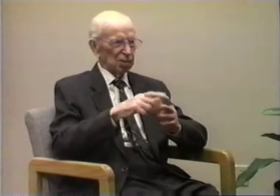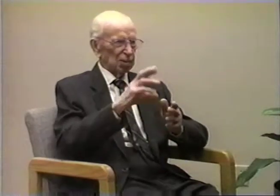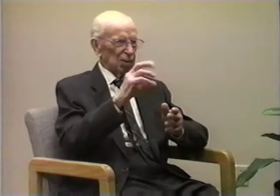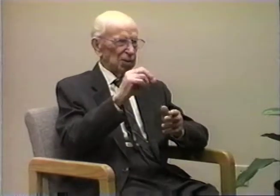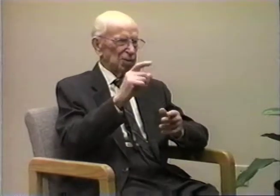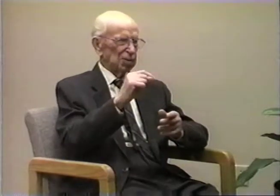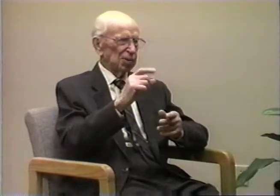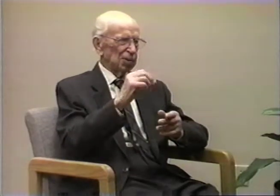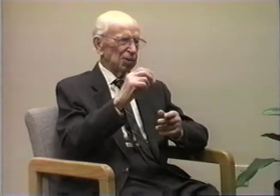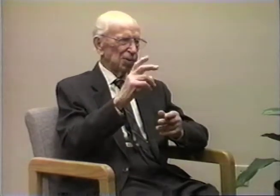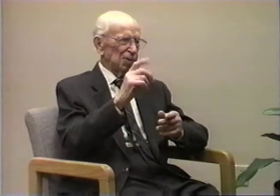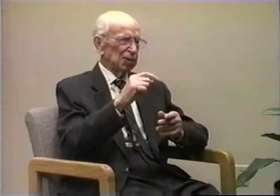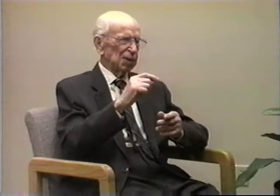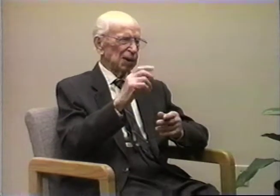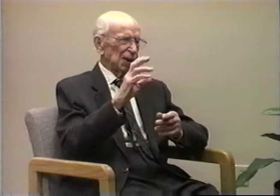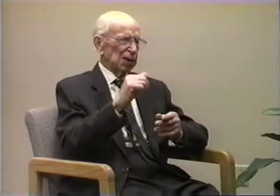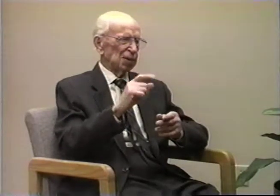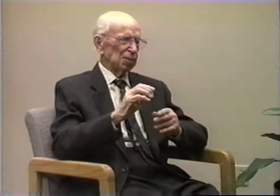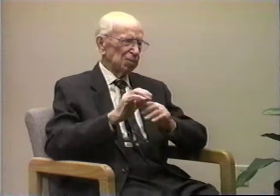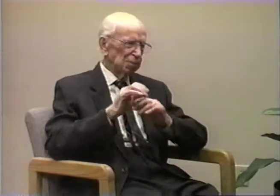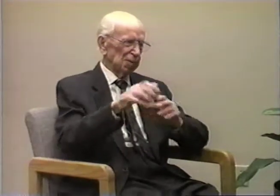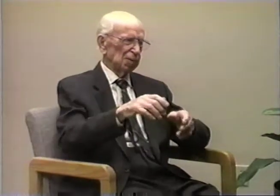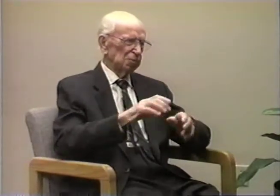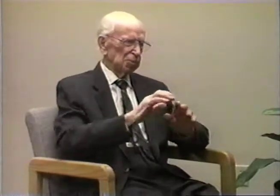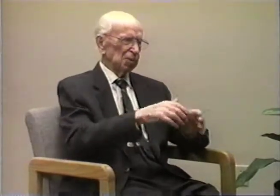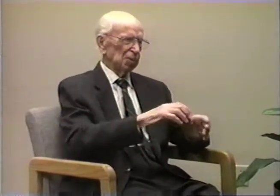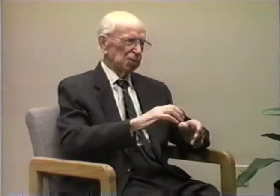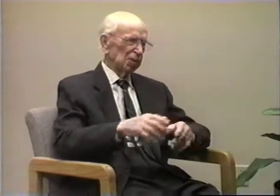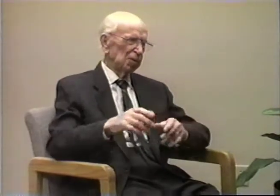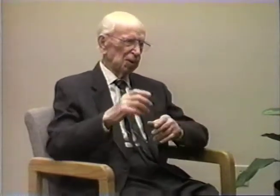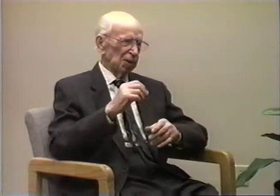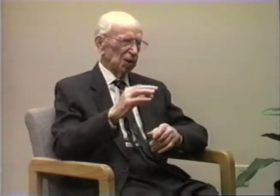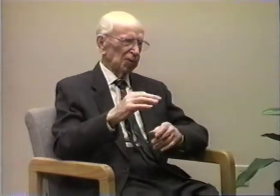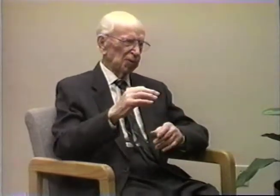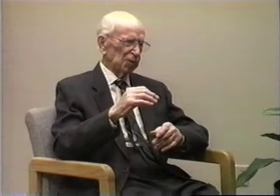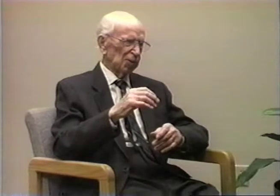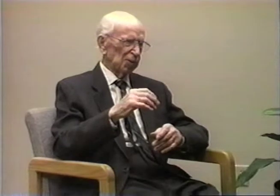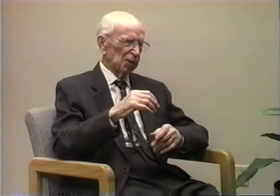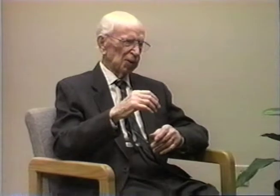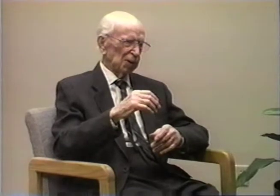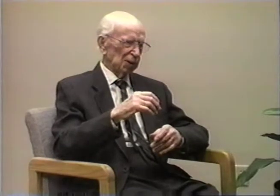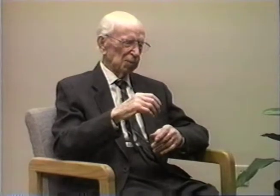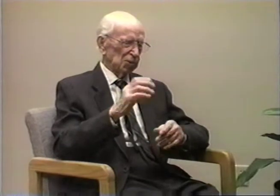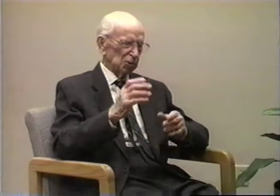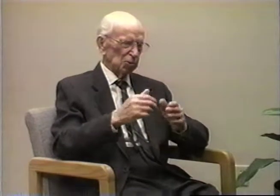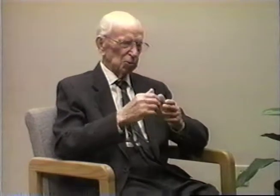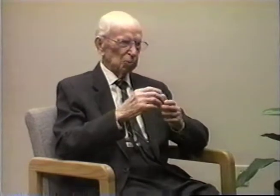But this eventually had to be removed, due to rot.